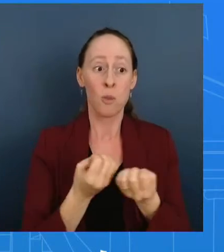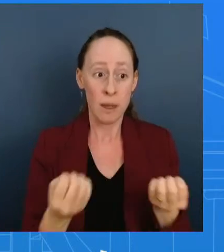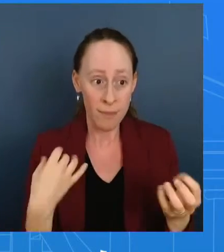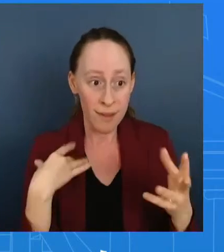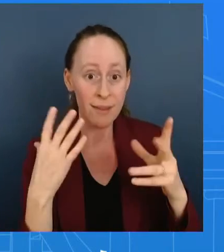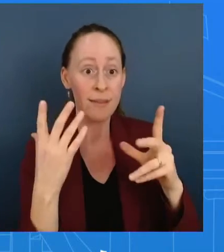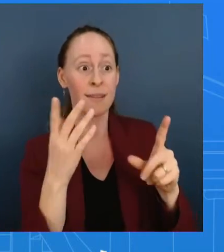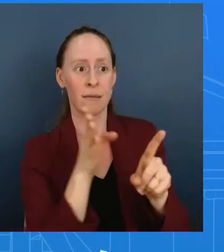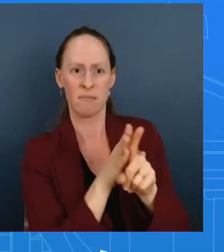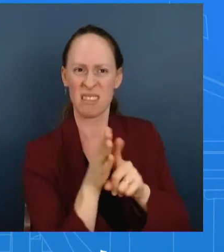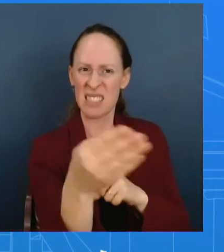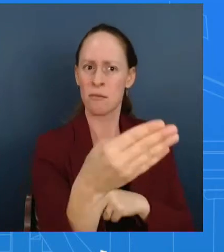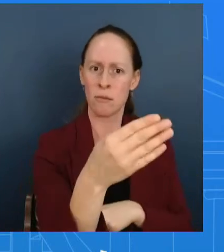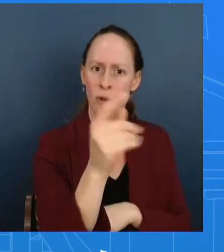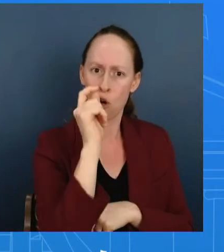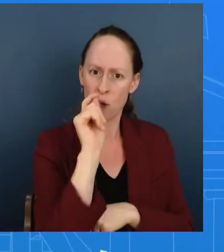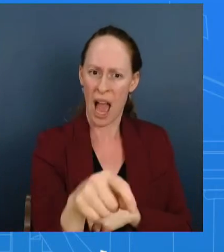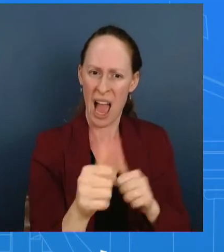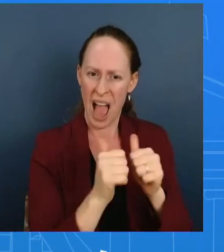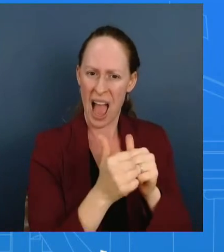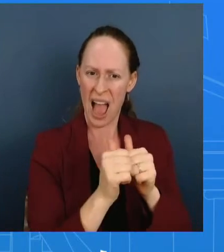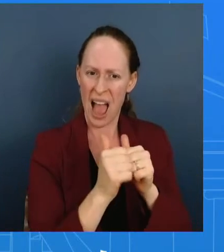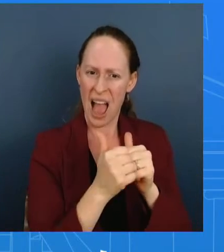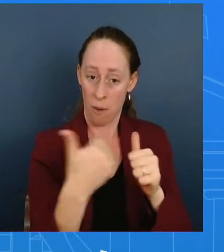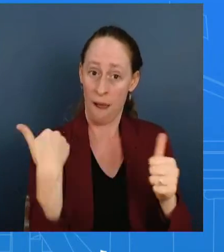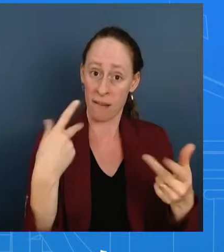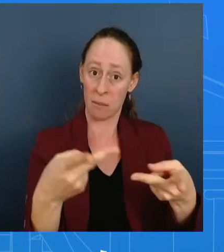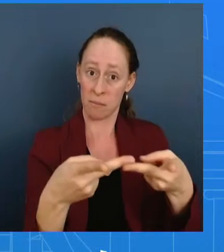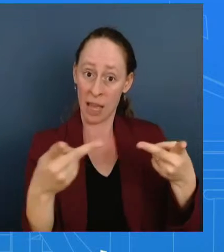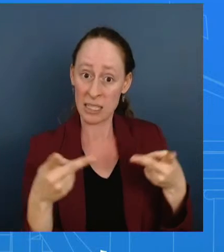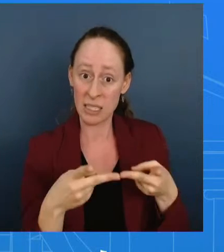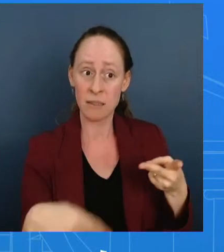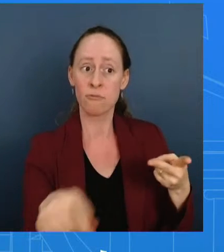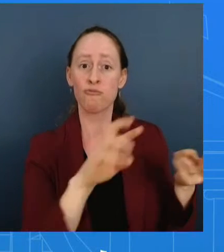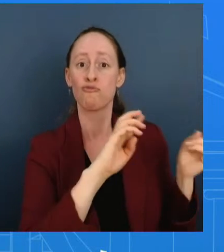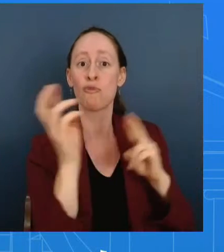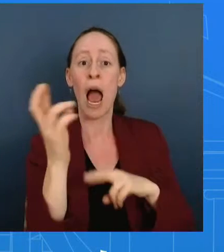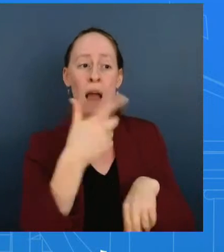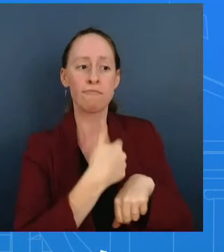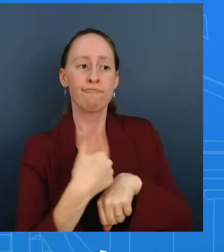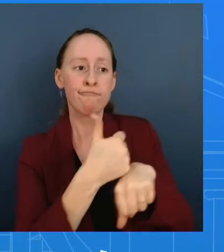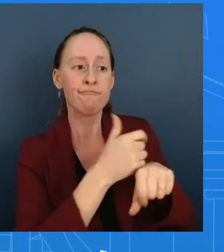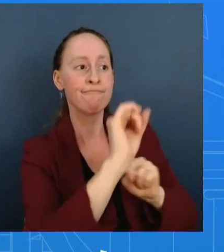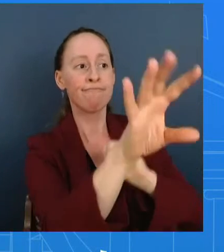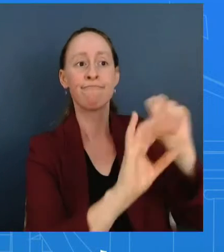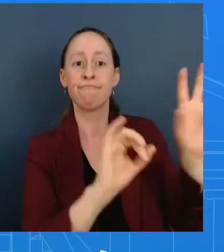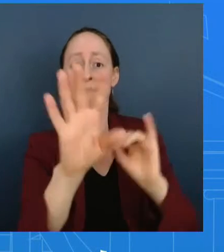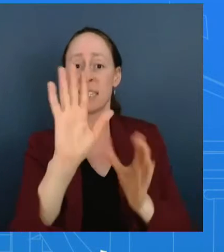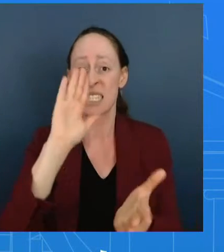Mr. Kirby: Coordination center? The Press: Coordination center. Mr. Kirby: Yeah, I mean, I don't -- the purpose for me to come today